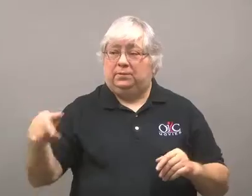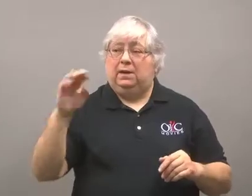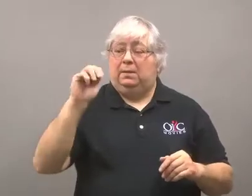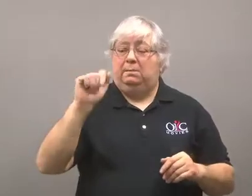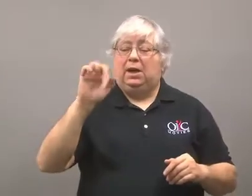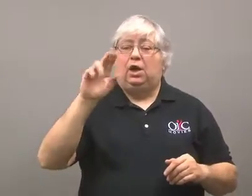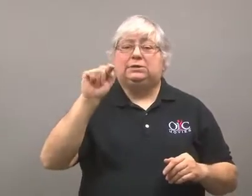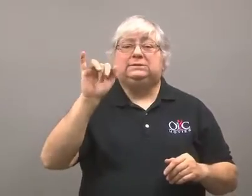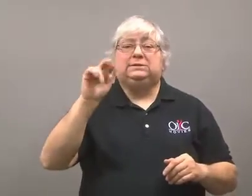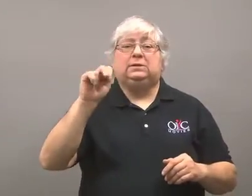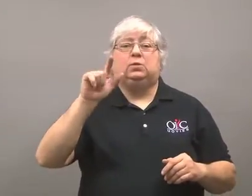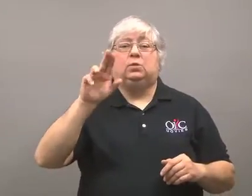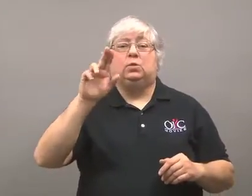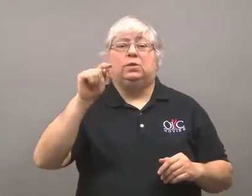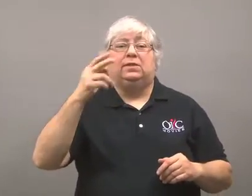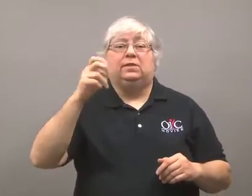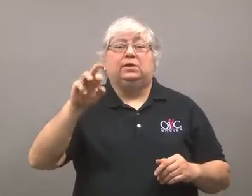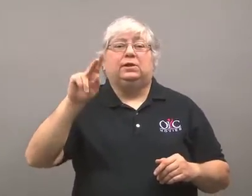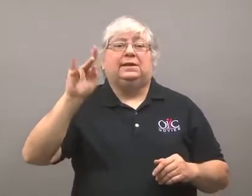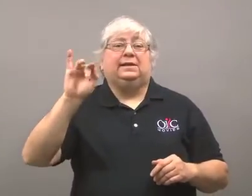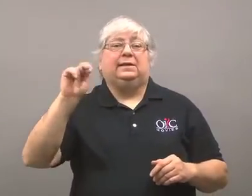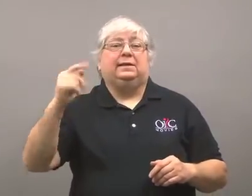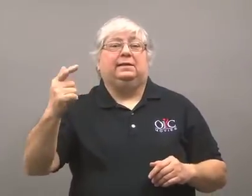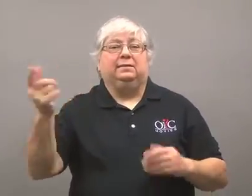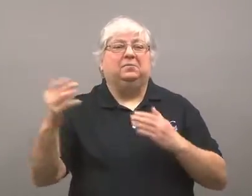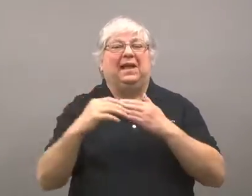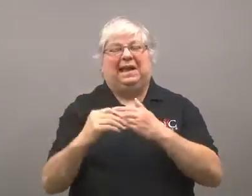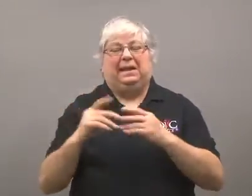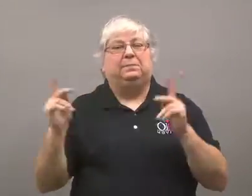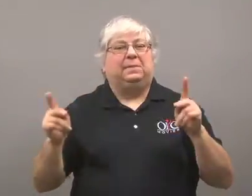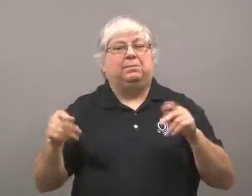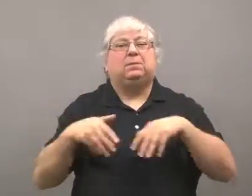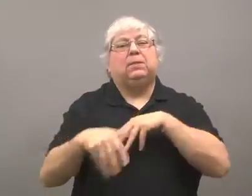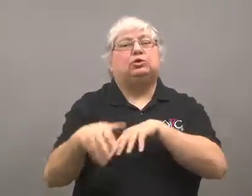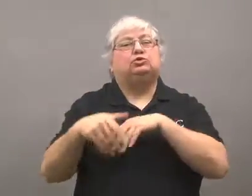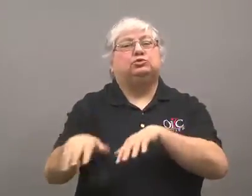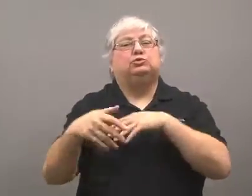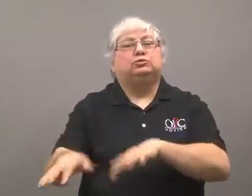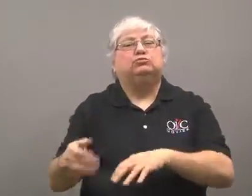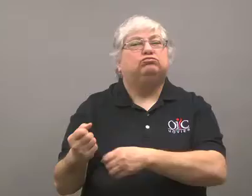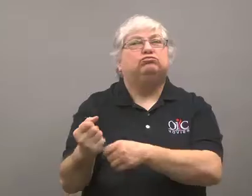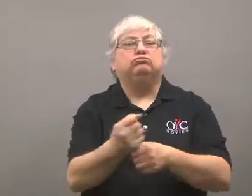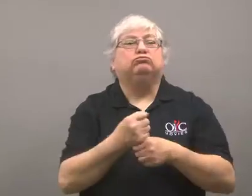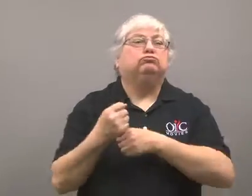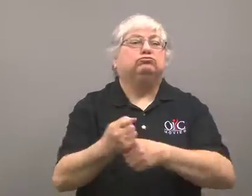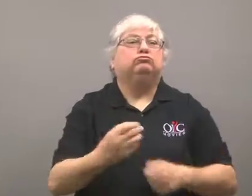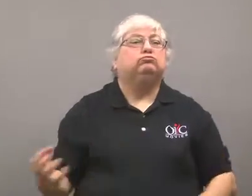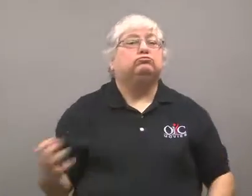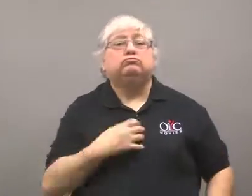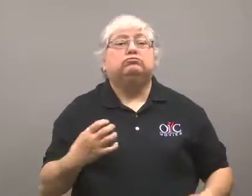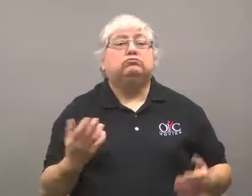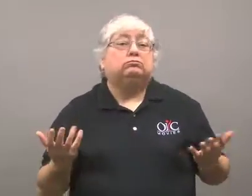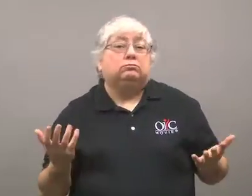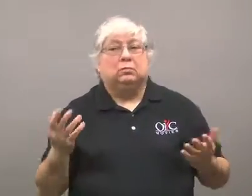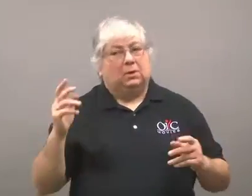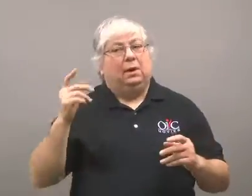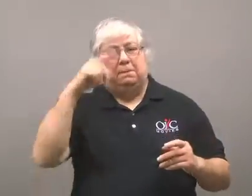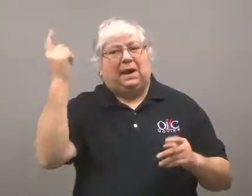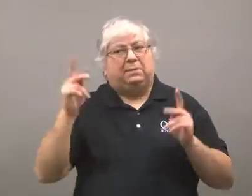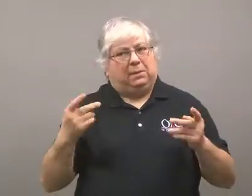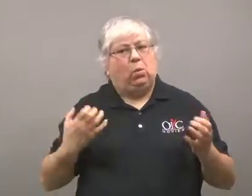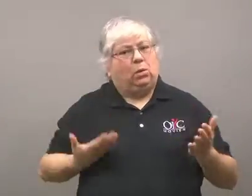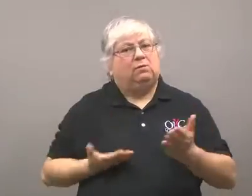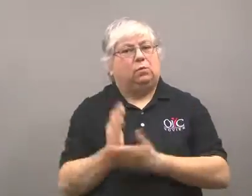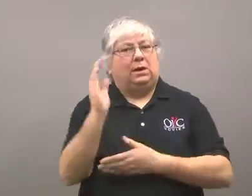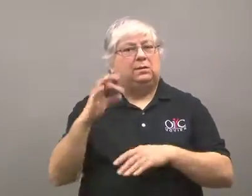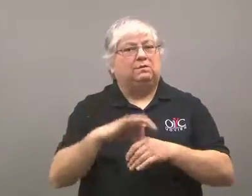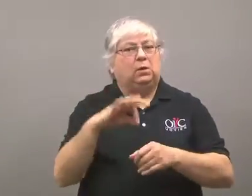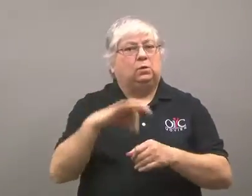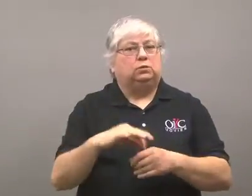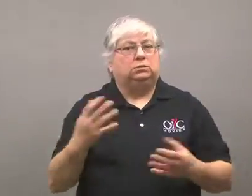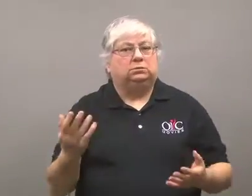Martin Luther King led a march to gain voting rights for black people.